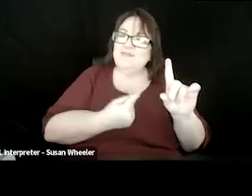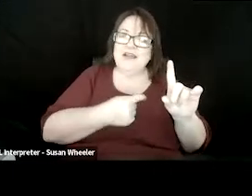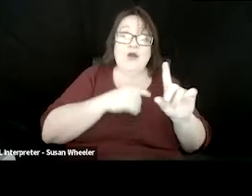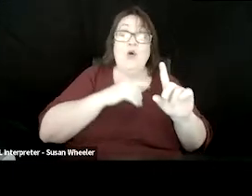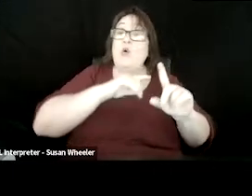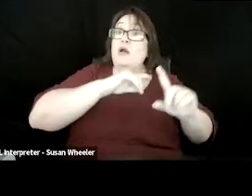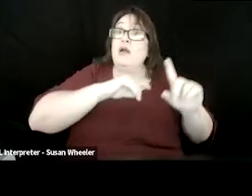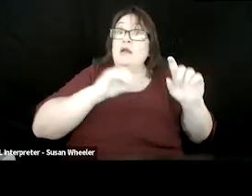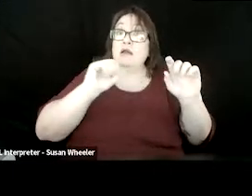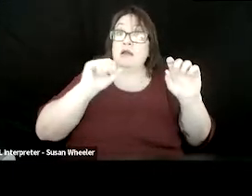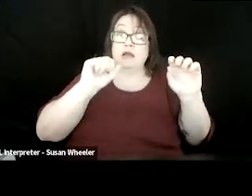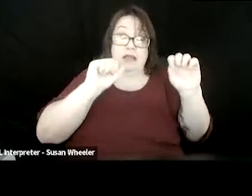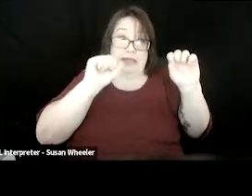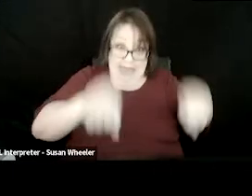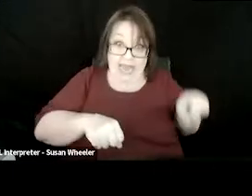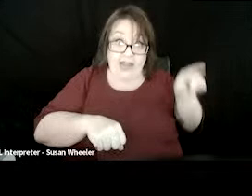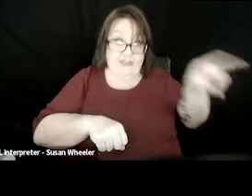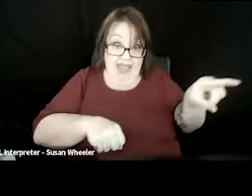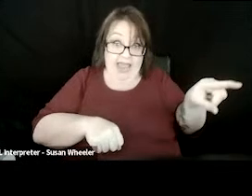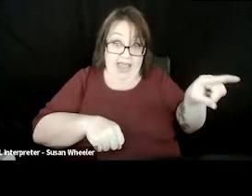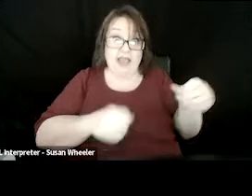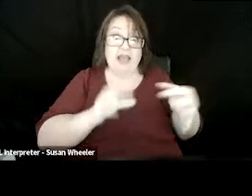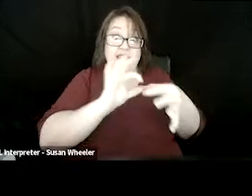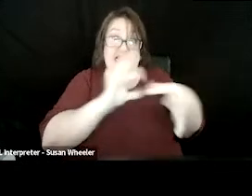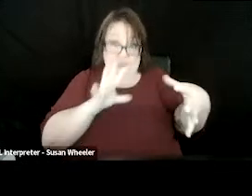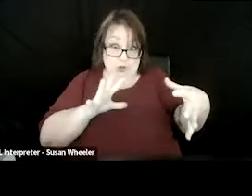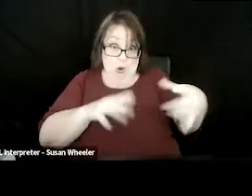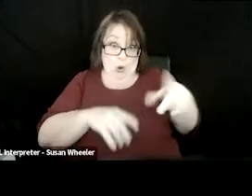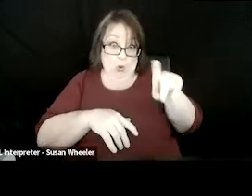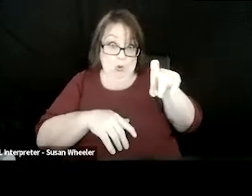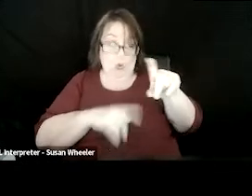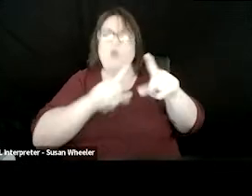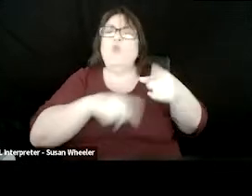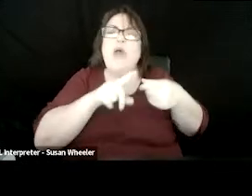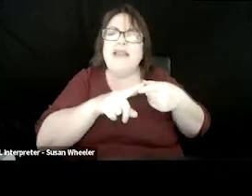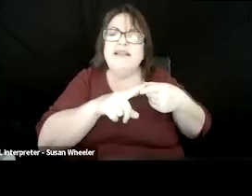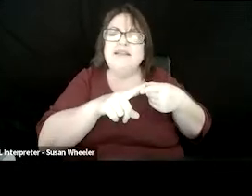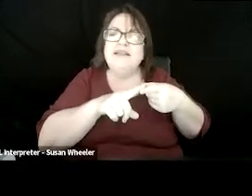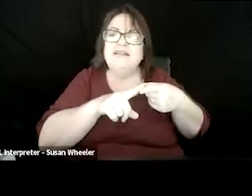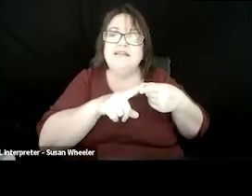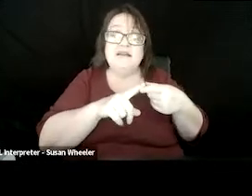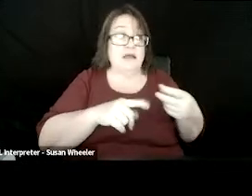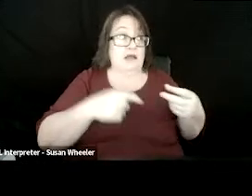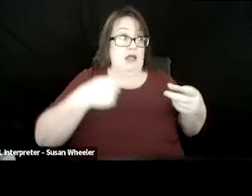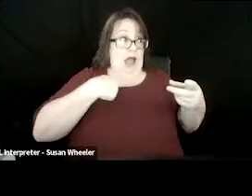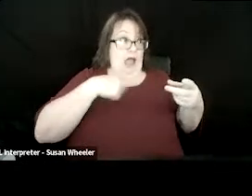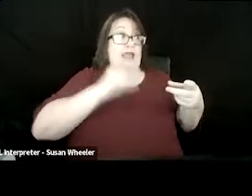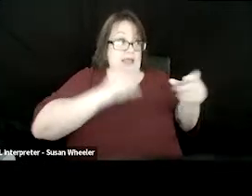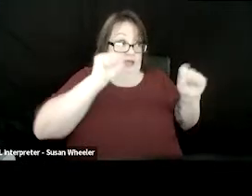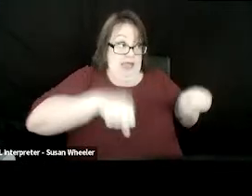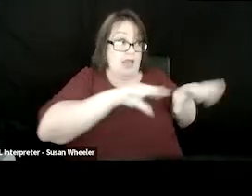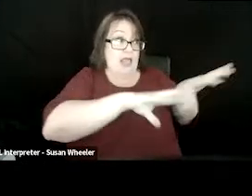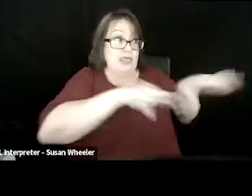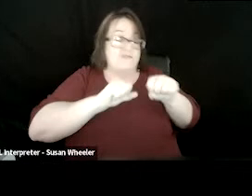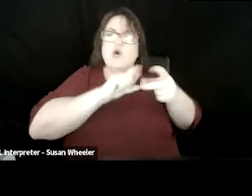when your employer can let you go and when you can leave. And so that's important to know because sometimes